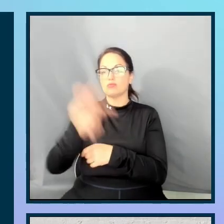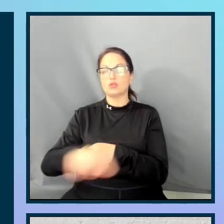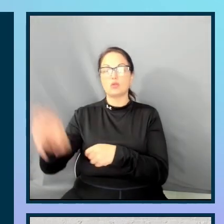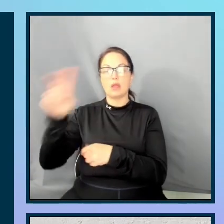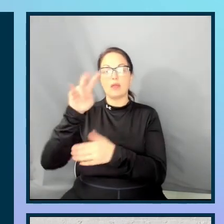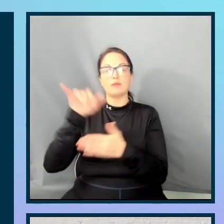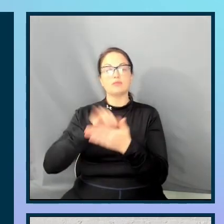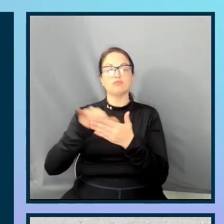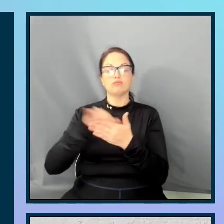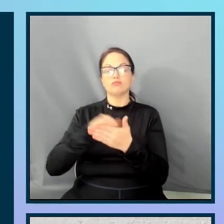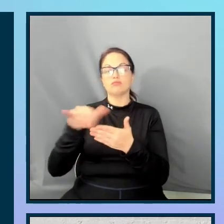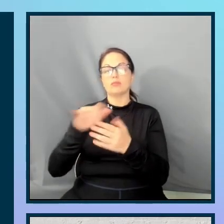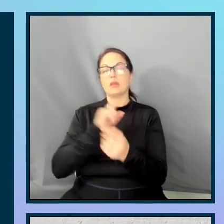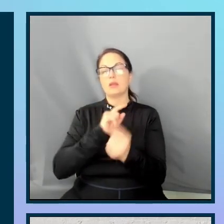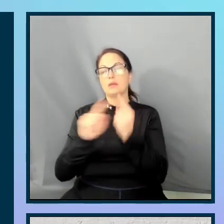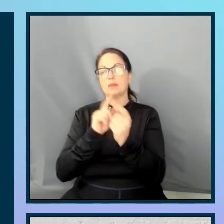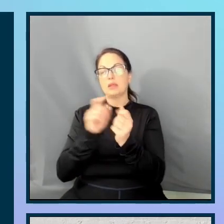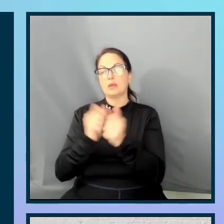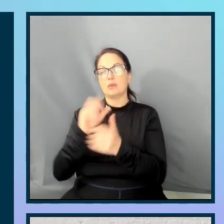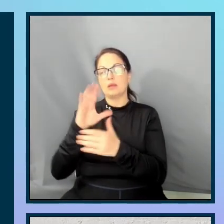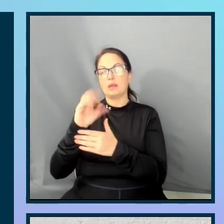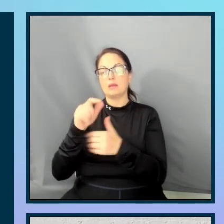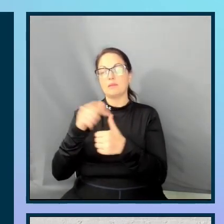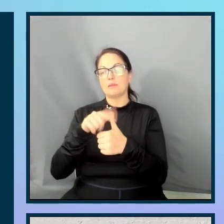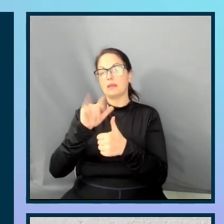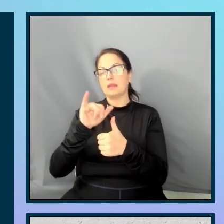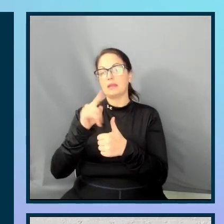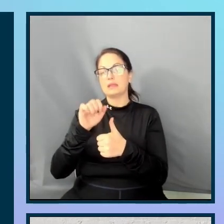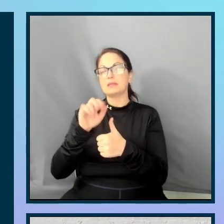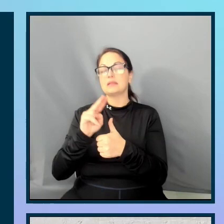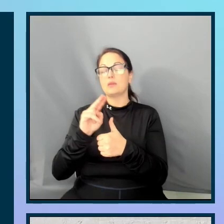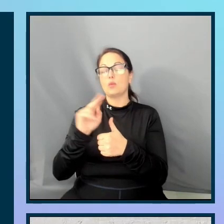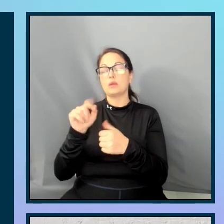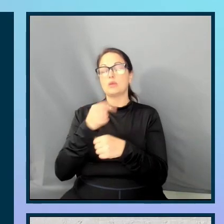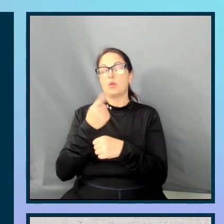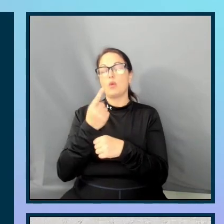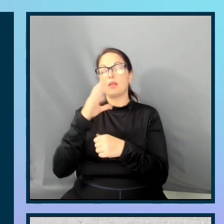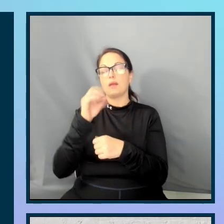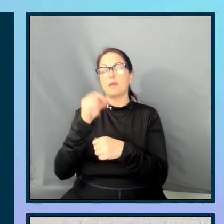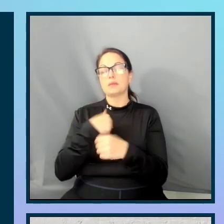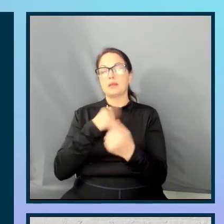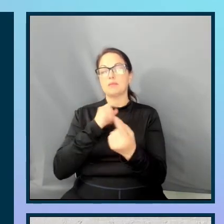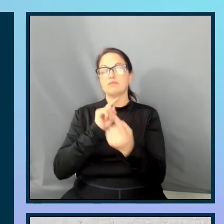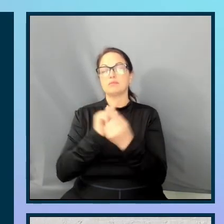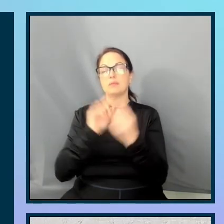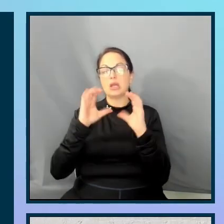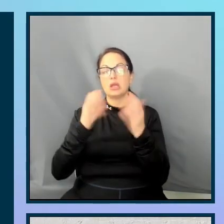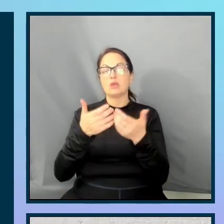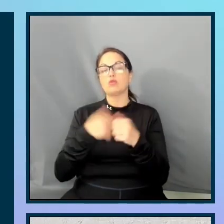meet with a bunch of companies, LinkedIn was one of them. Our group was guided to the Empire State building,